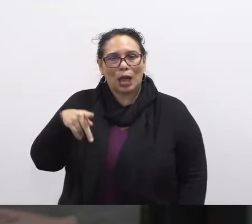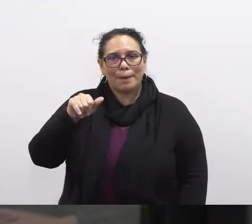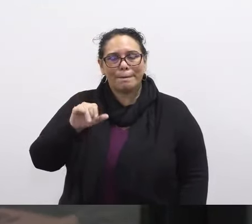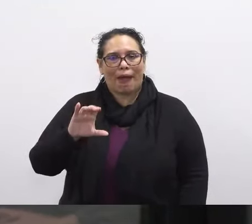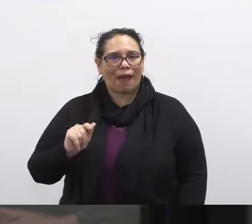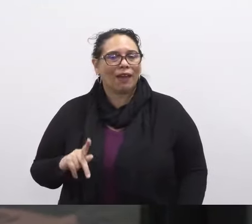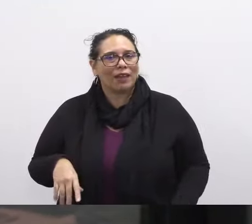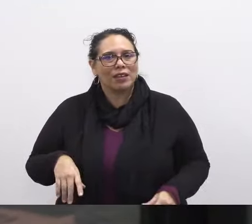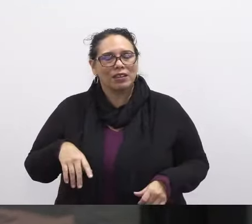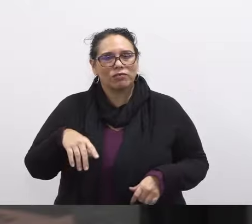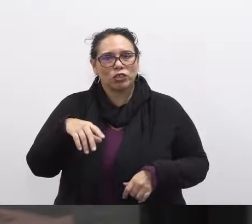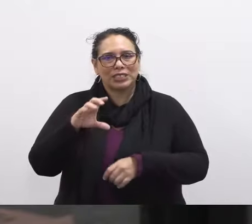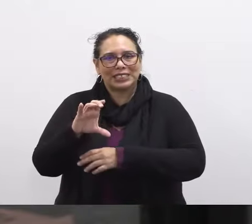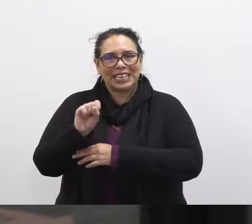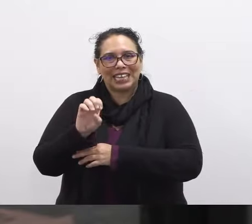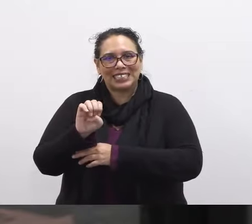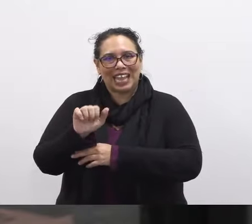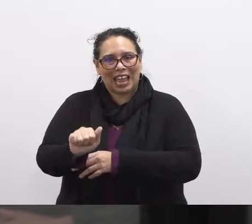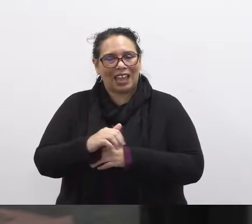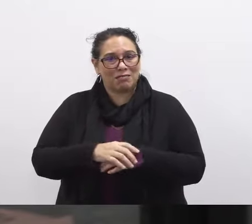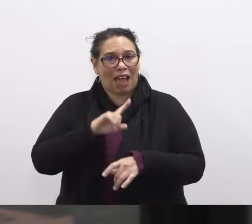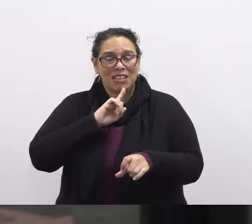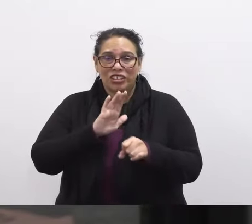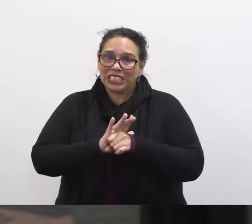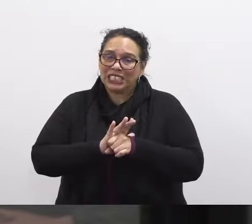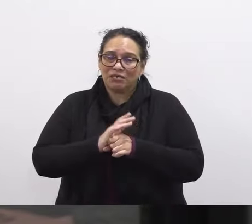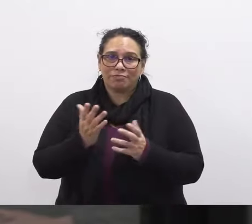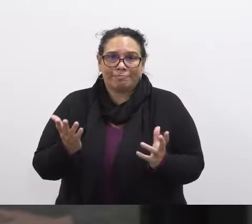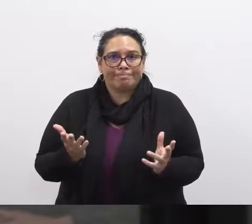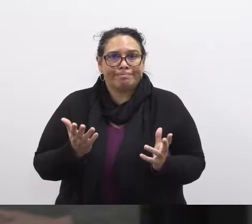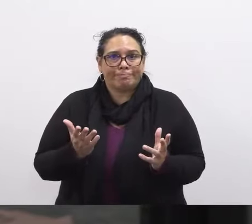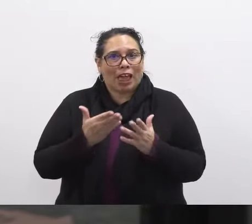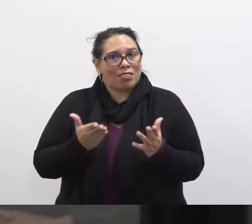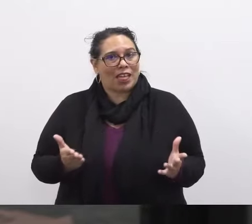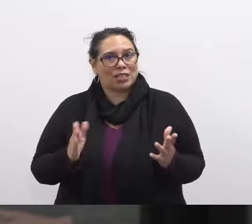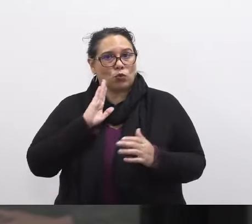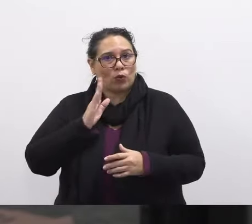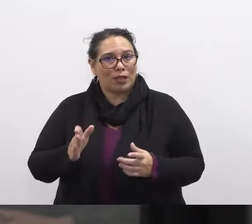and I can guarantee you things are going to be different